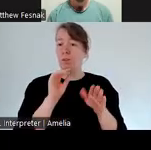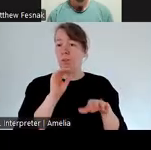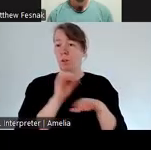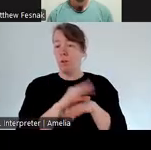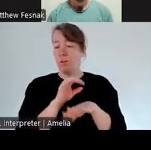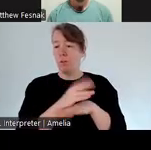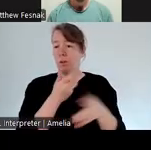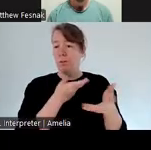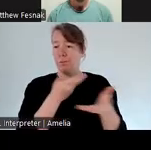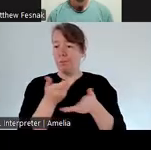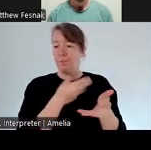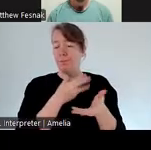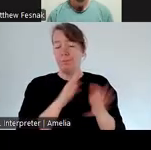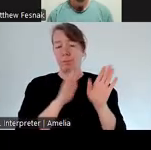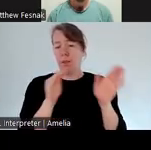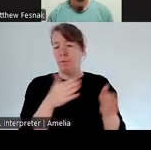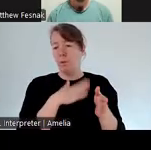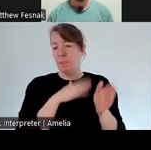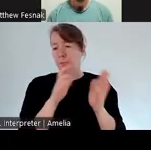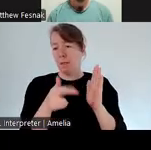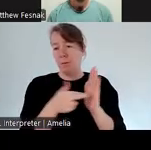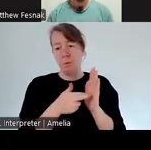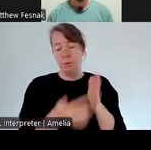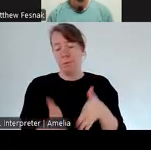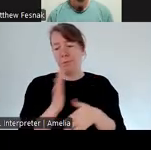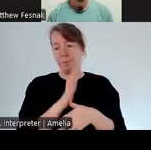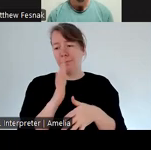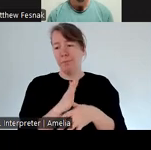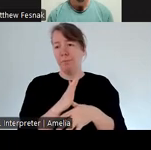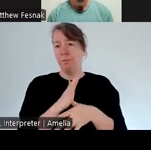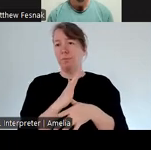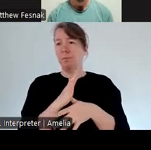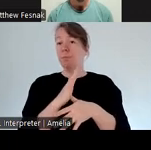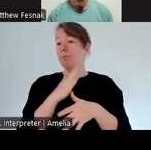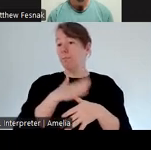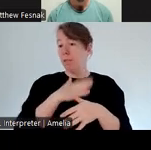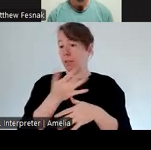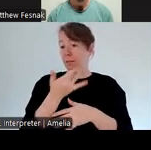And, um, it's one of my favorite like connecting with students is,